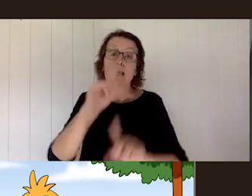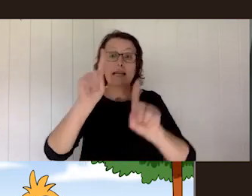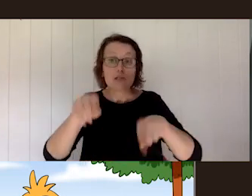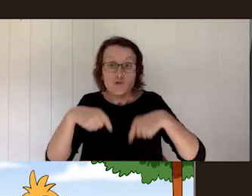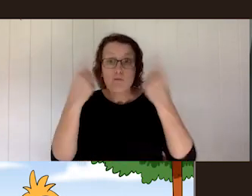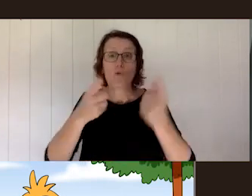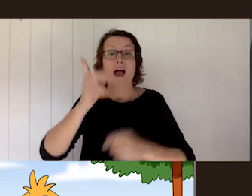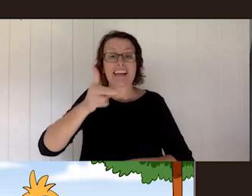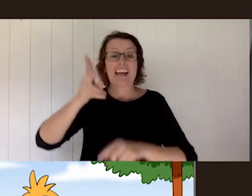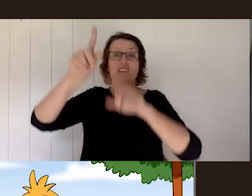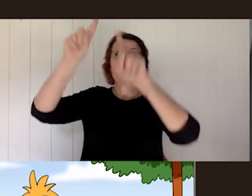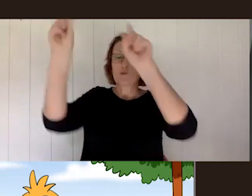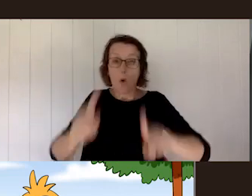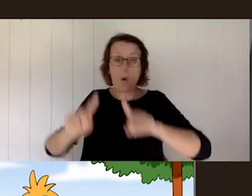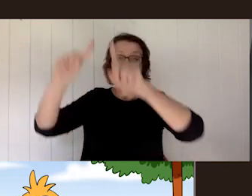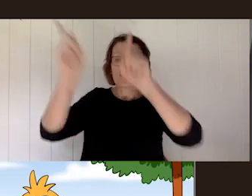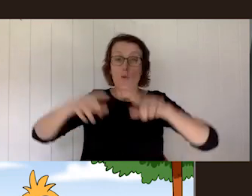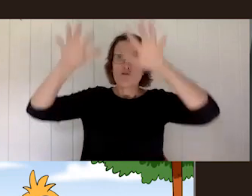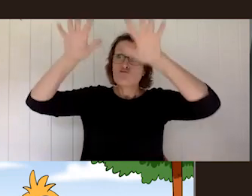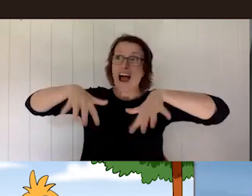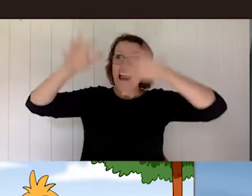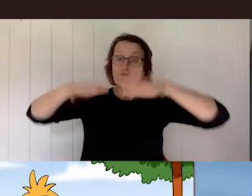in, the rain came down, washed off the mud and the clay, and our poor